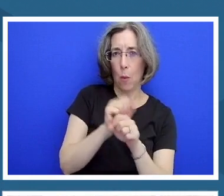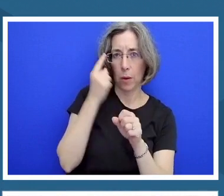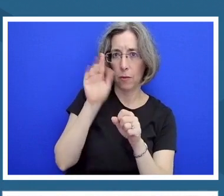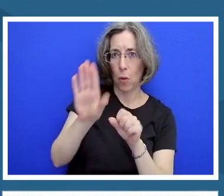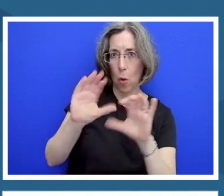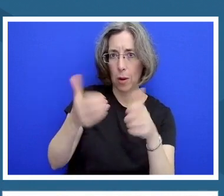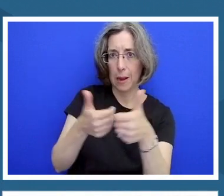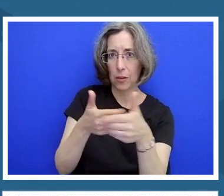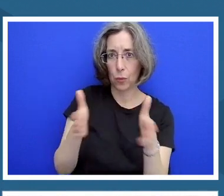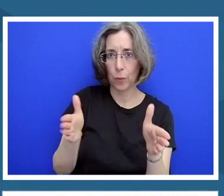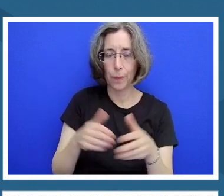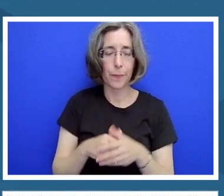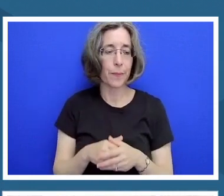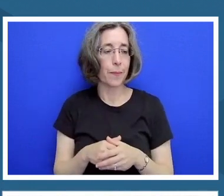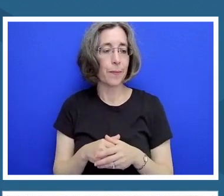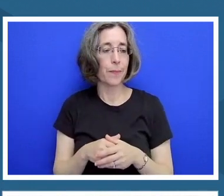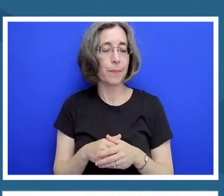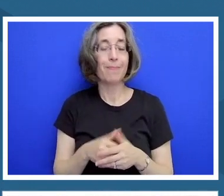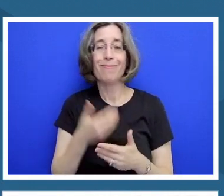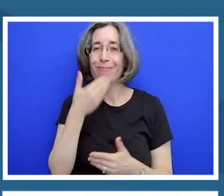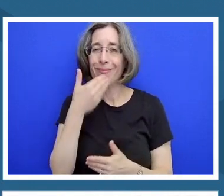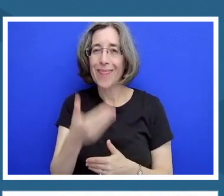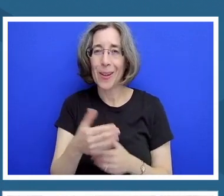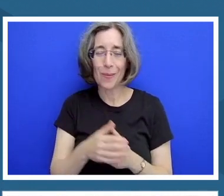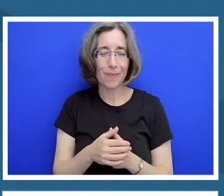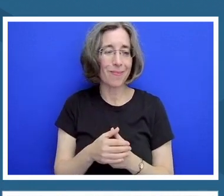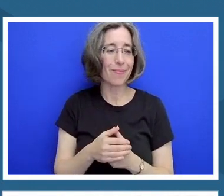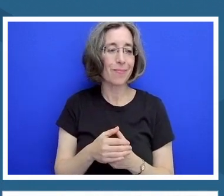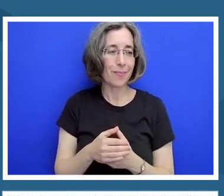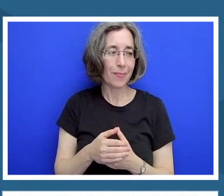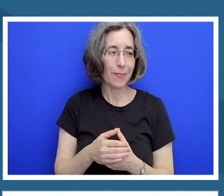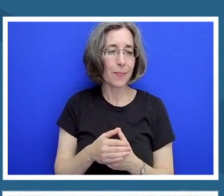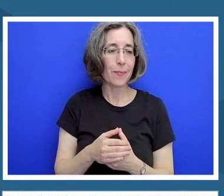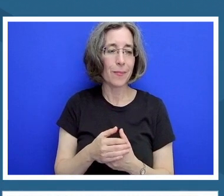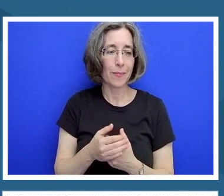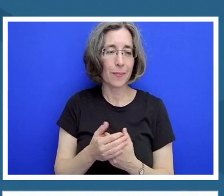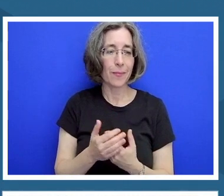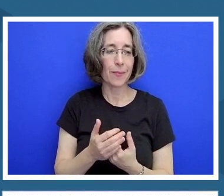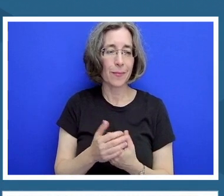great thanks erica um yeah i'm actually